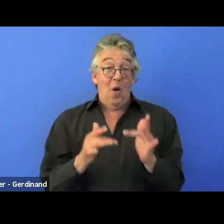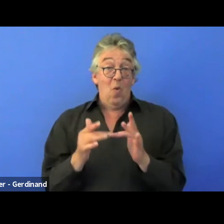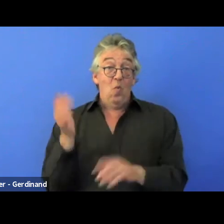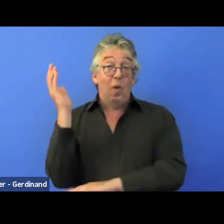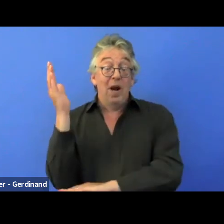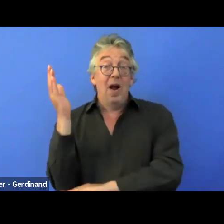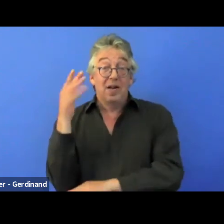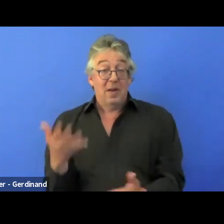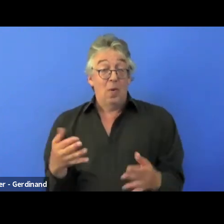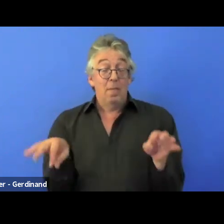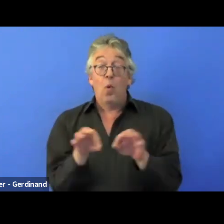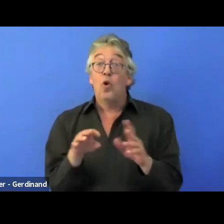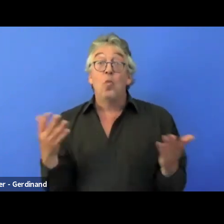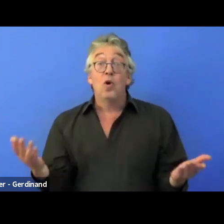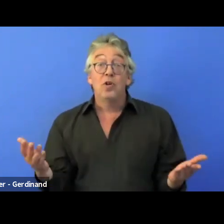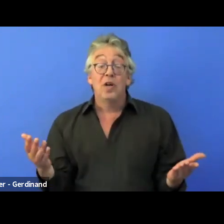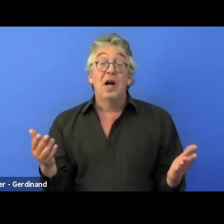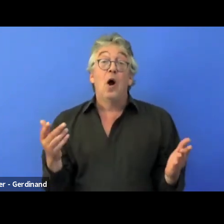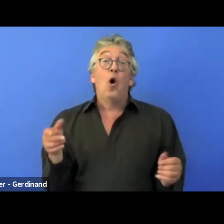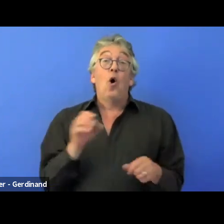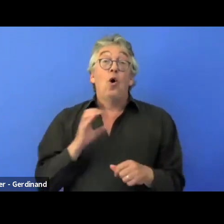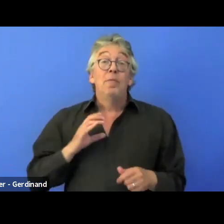For the moment, it is a draft standardisation request